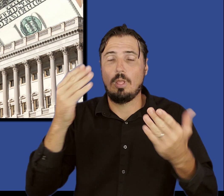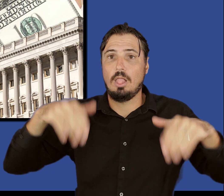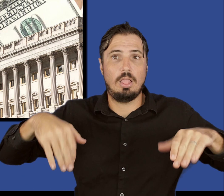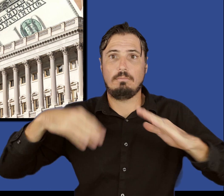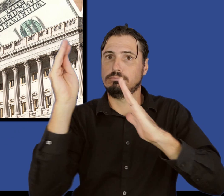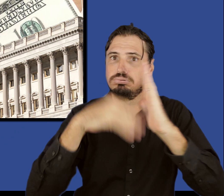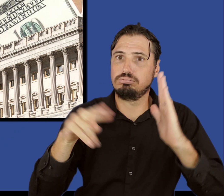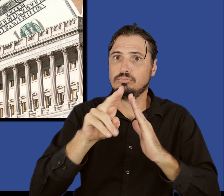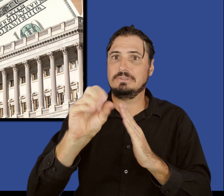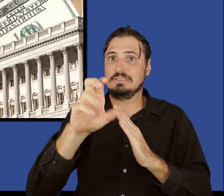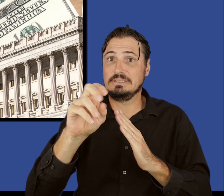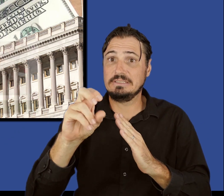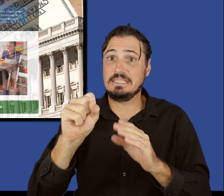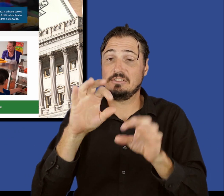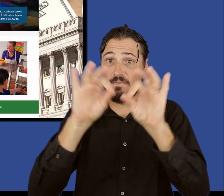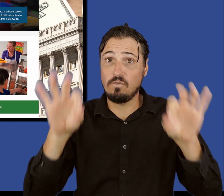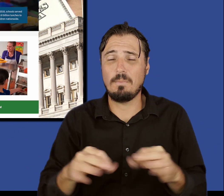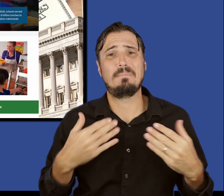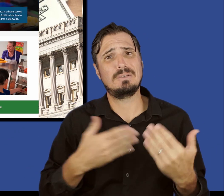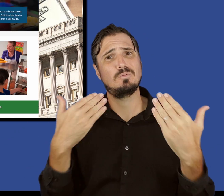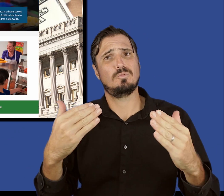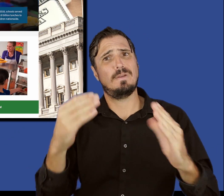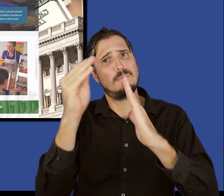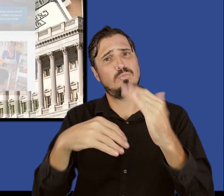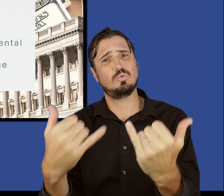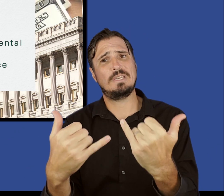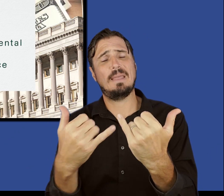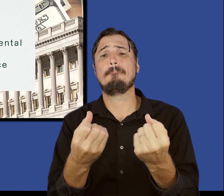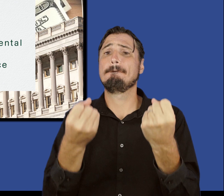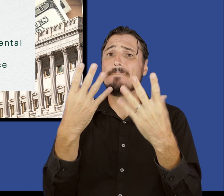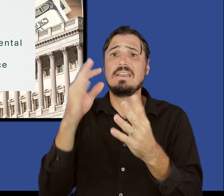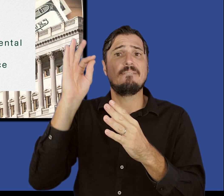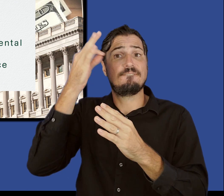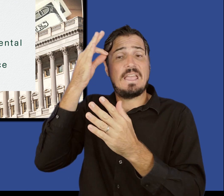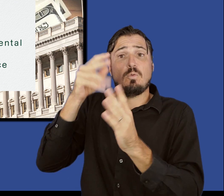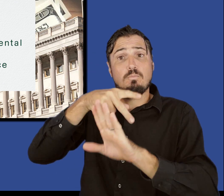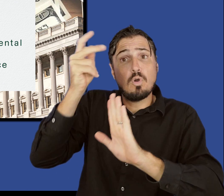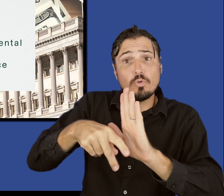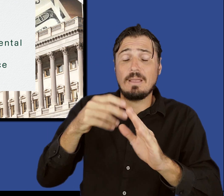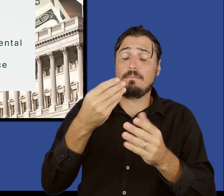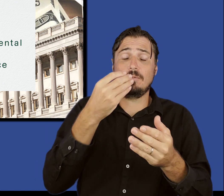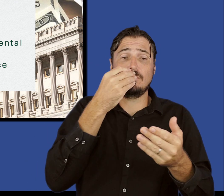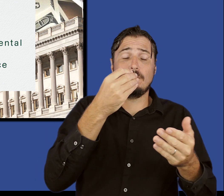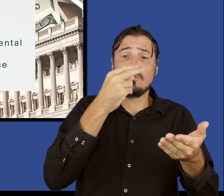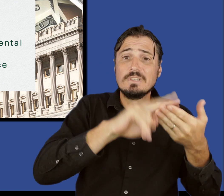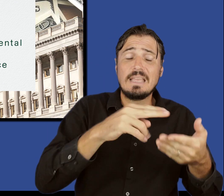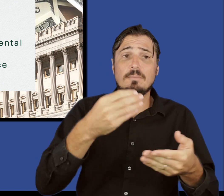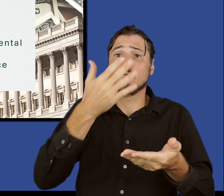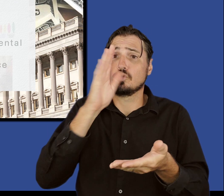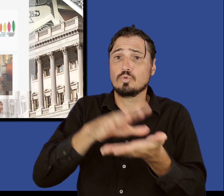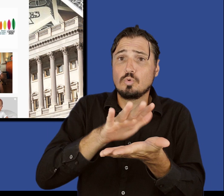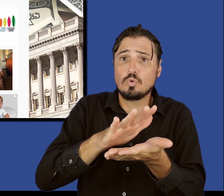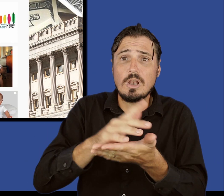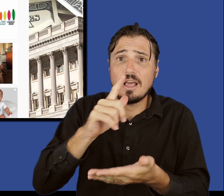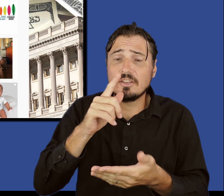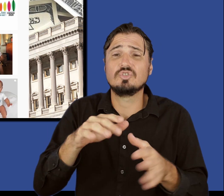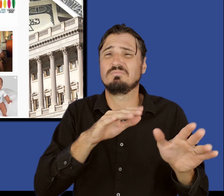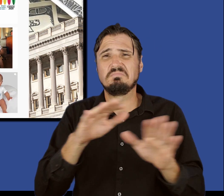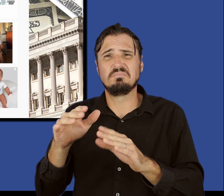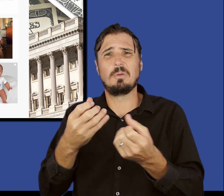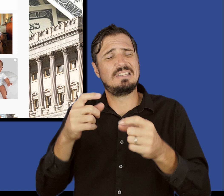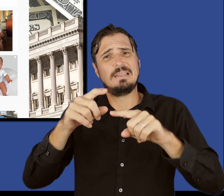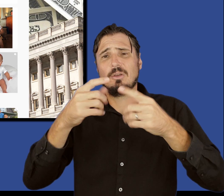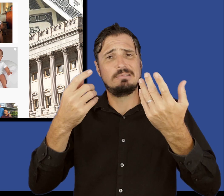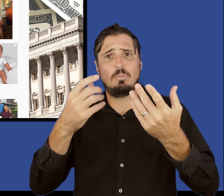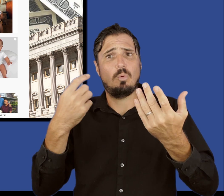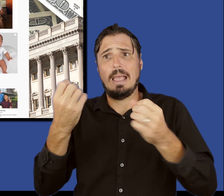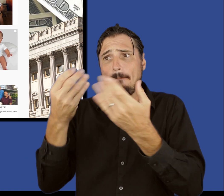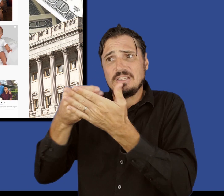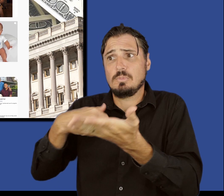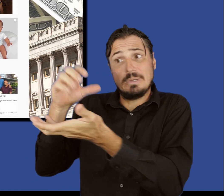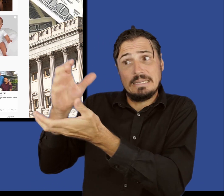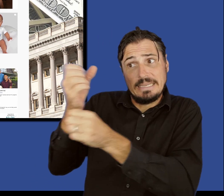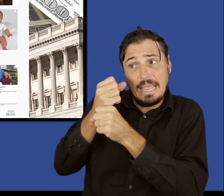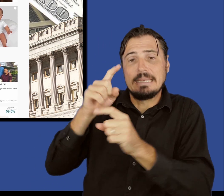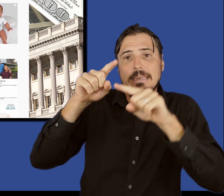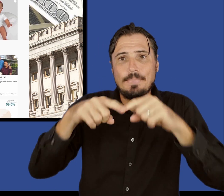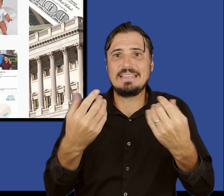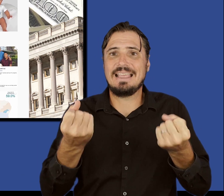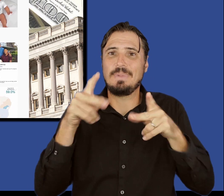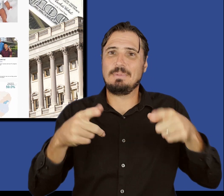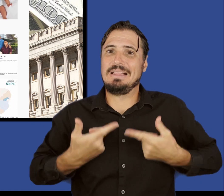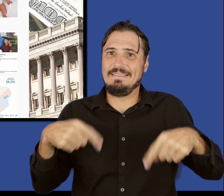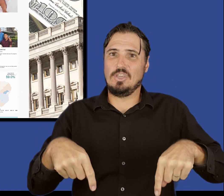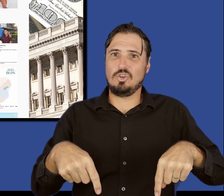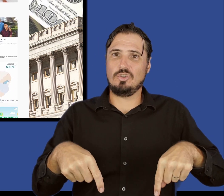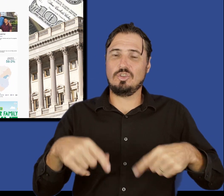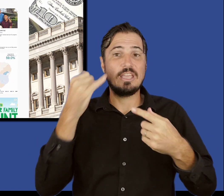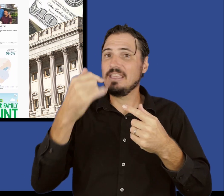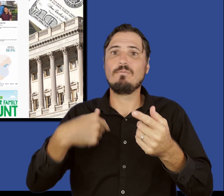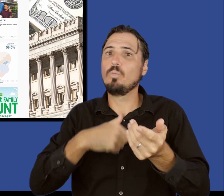Many federal programs, including low-cost school lunches and food stamp assistance, rely on our population being counted. If our population is undercounted, money that should be going to us will